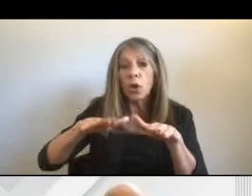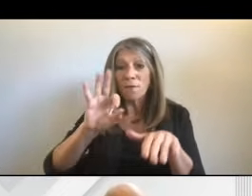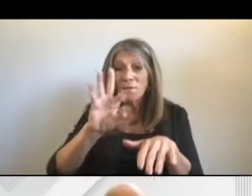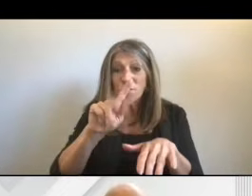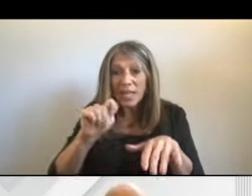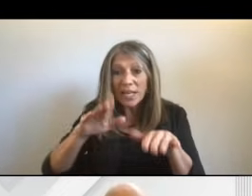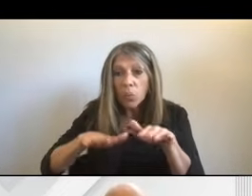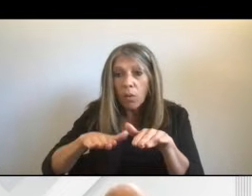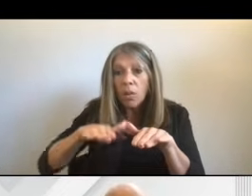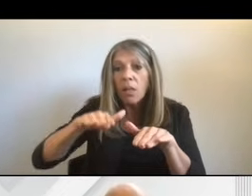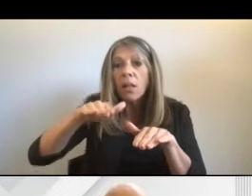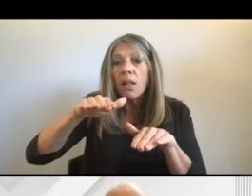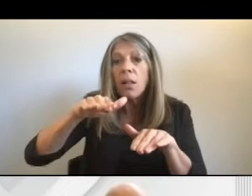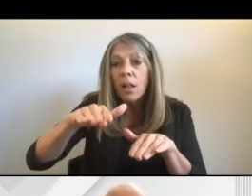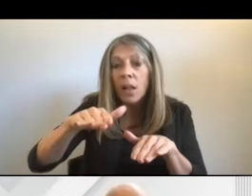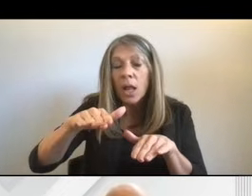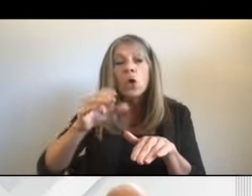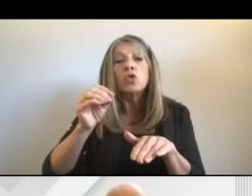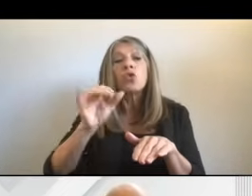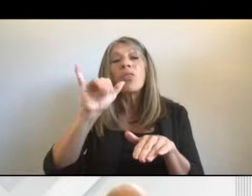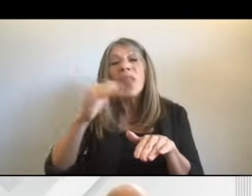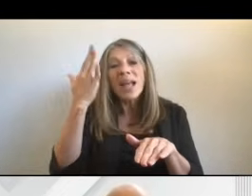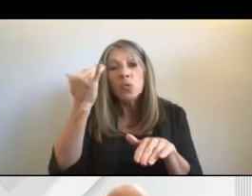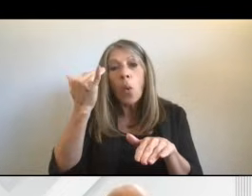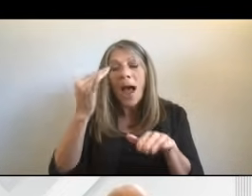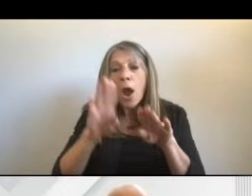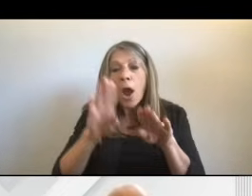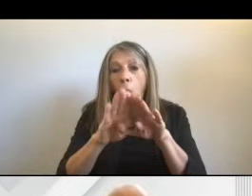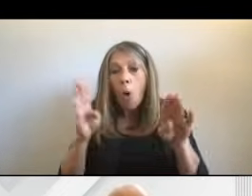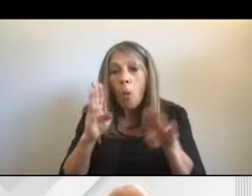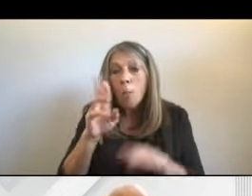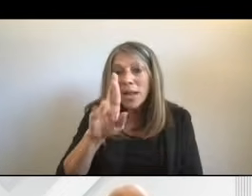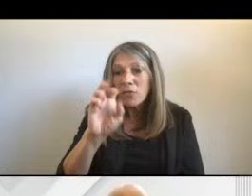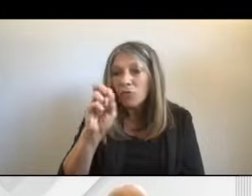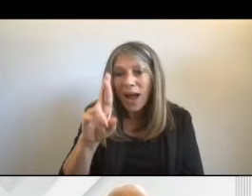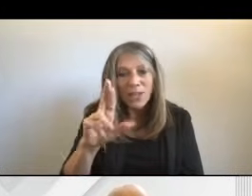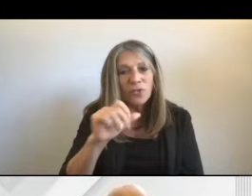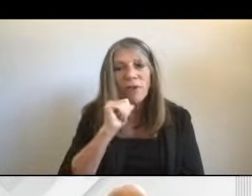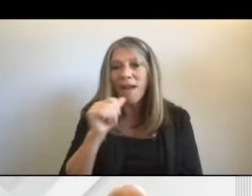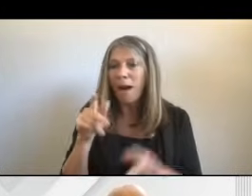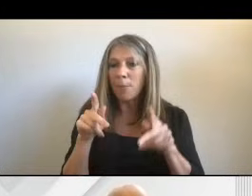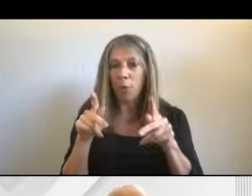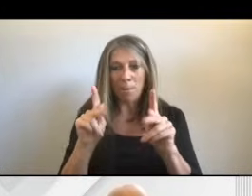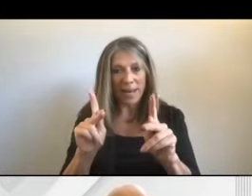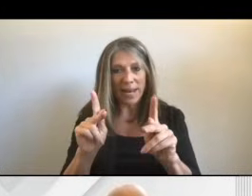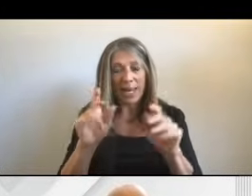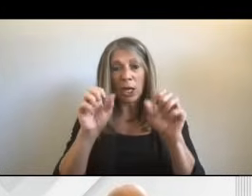step. And that's why open open risers are not permitted, because you can get your foot caught